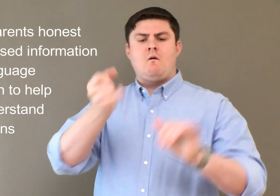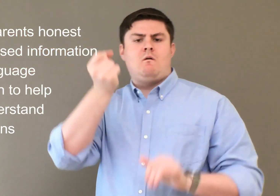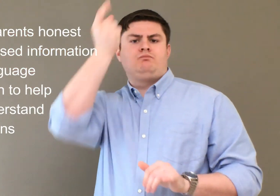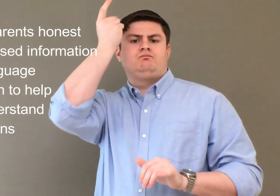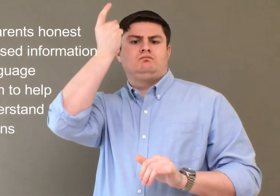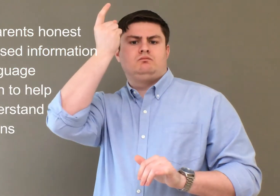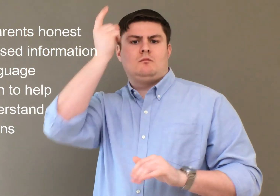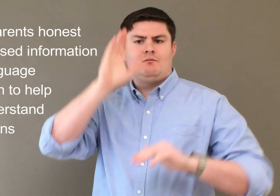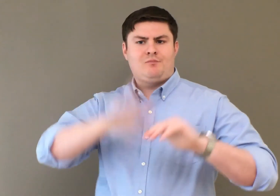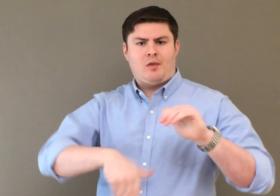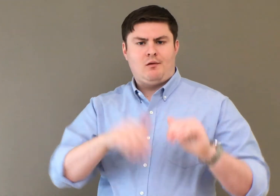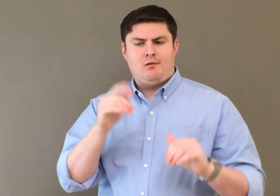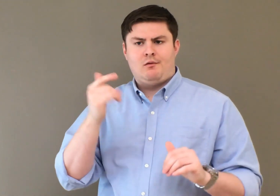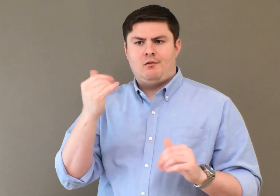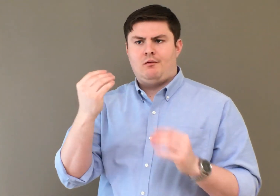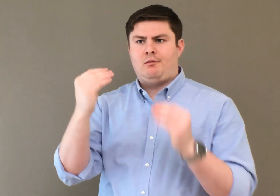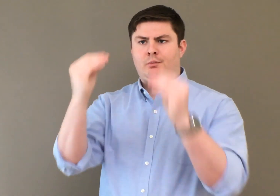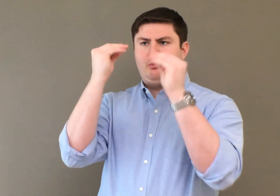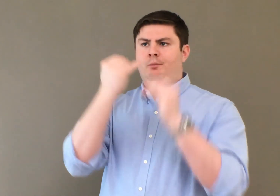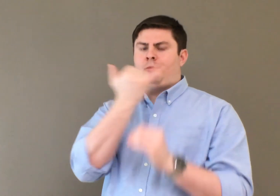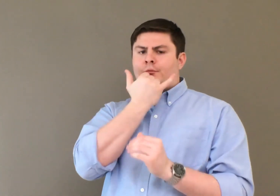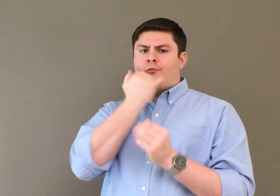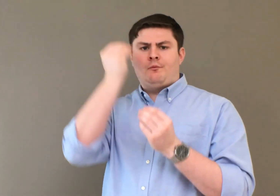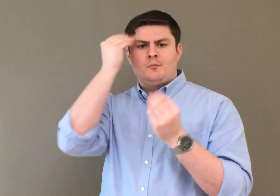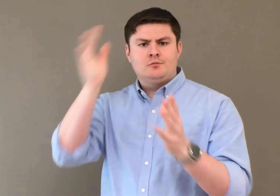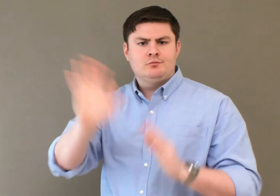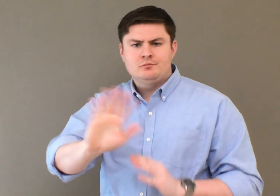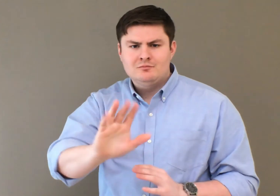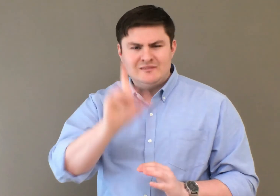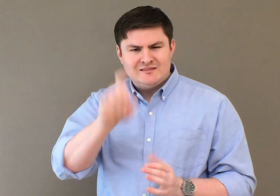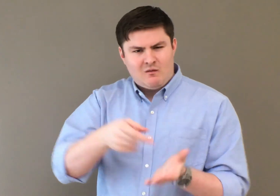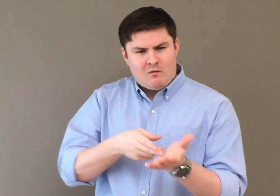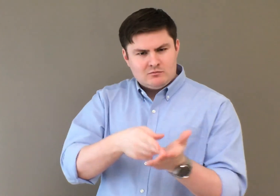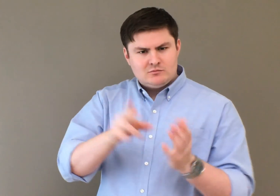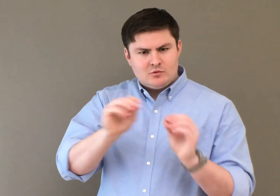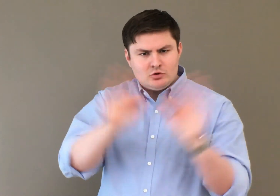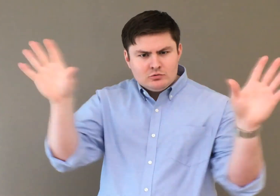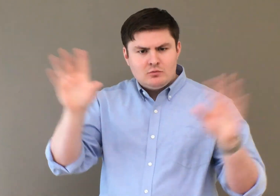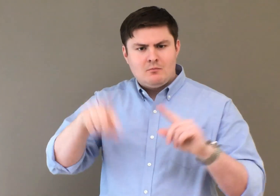their options rather than giving them information that is slanted one way or another, so that